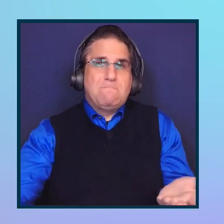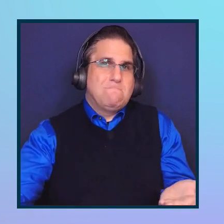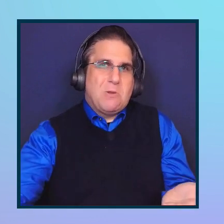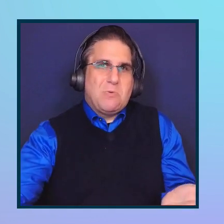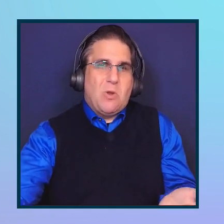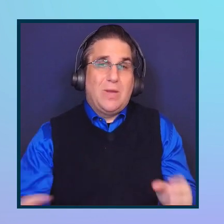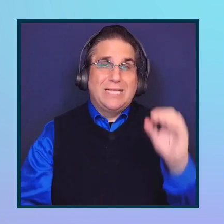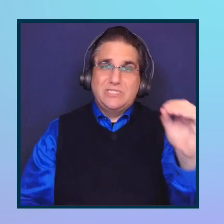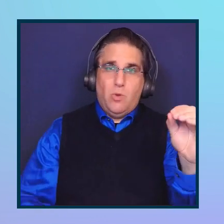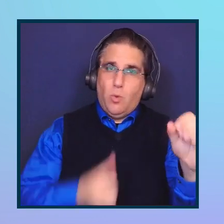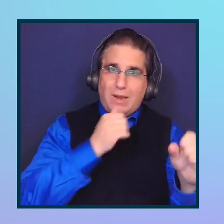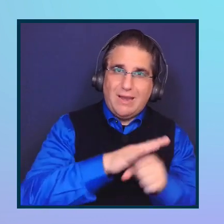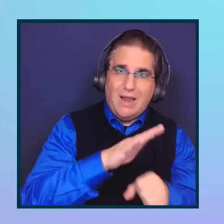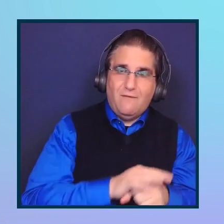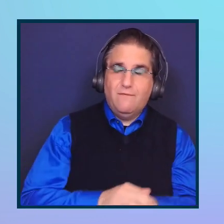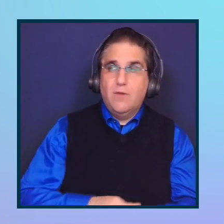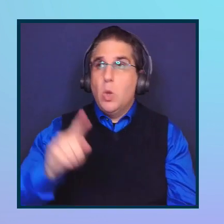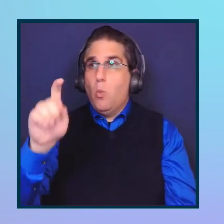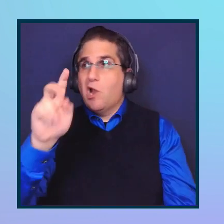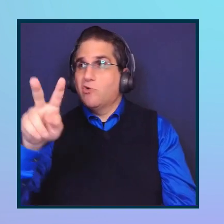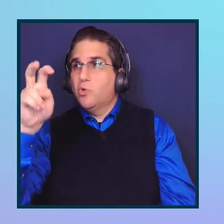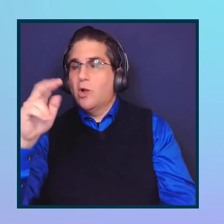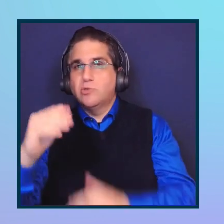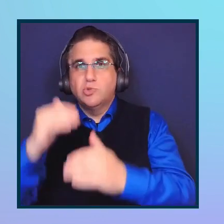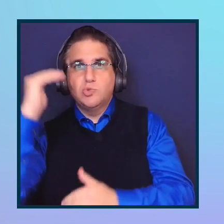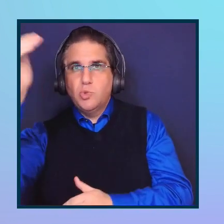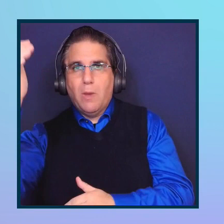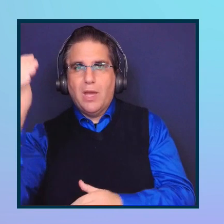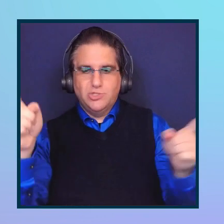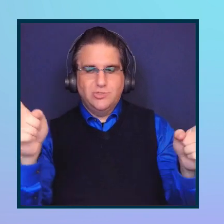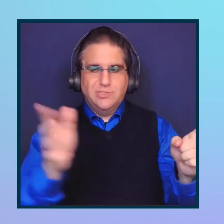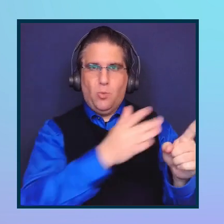Don't do hundreds 'cause then you're impeding from the users from accessing the website. Right, right.